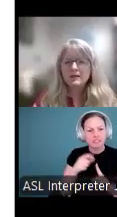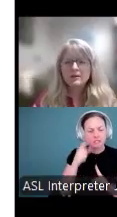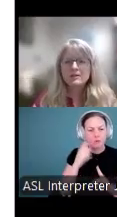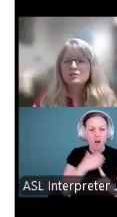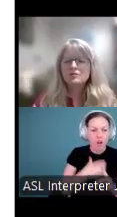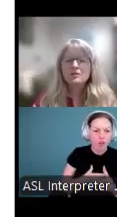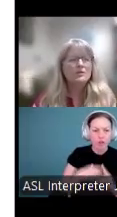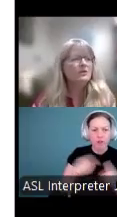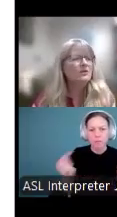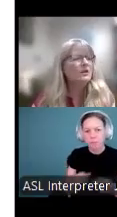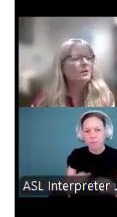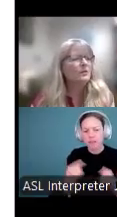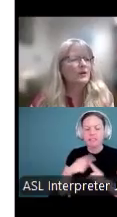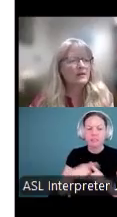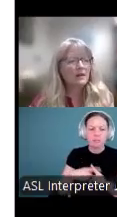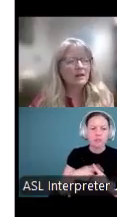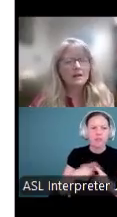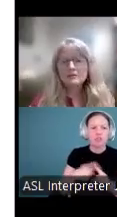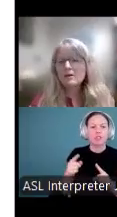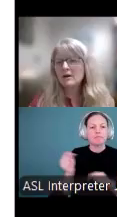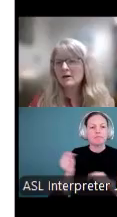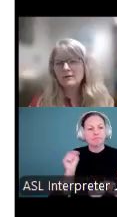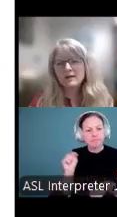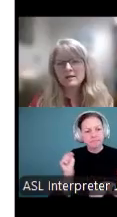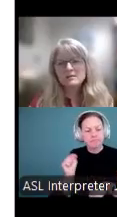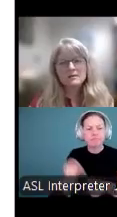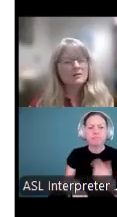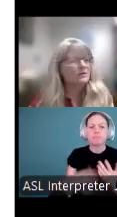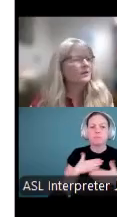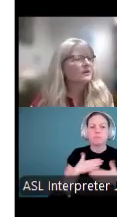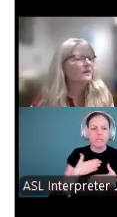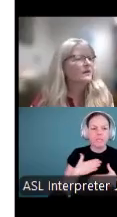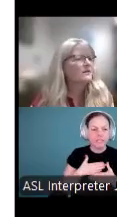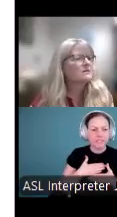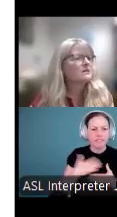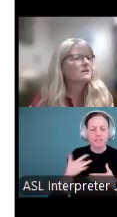bladder control, breathing, even heart rate, is included in that,